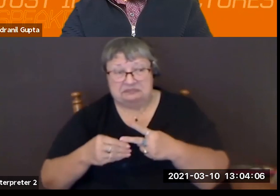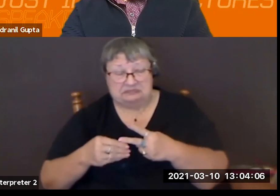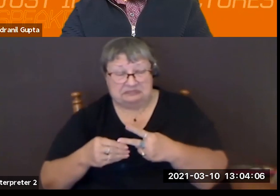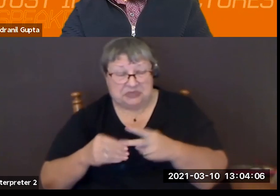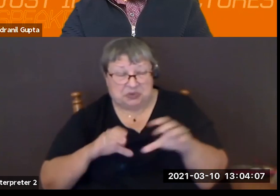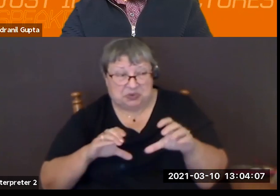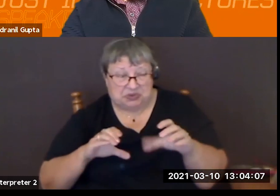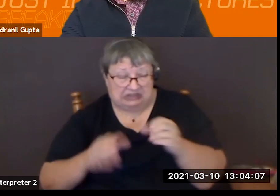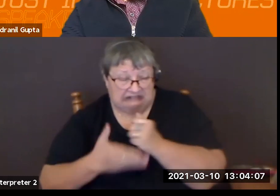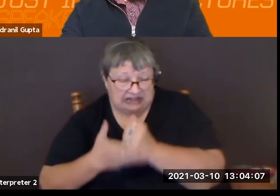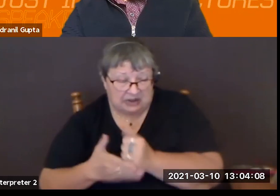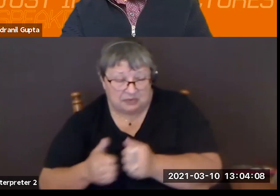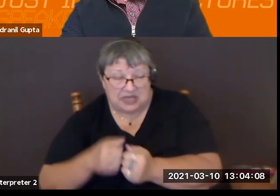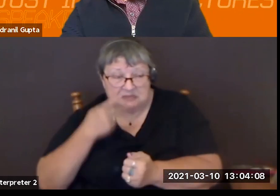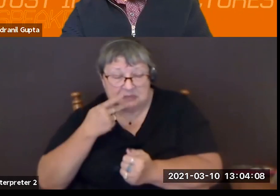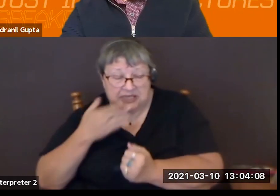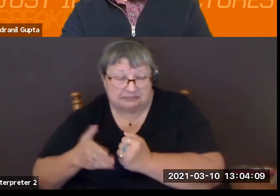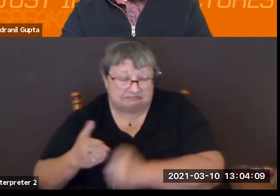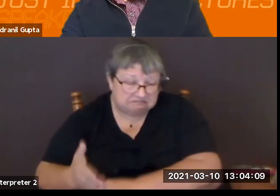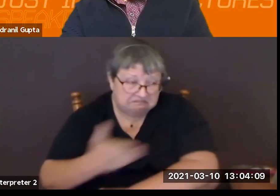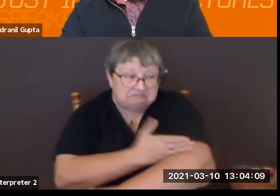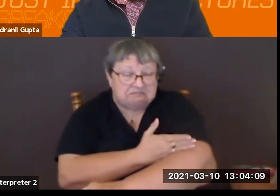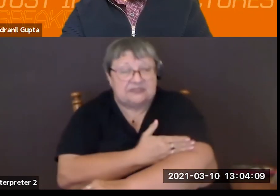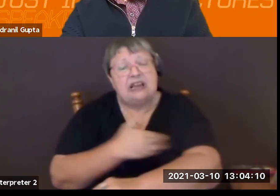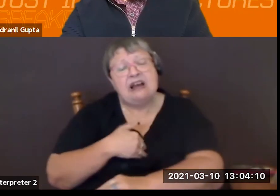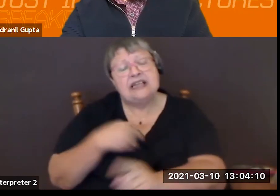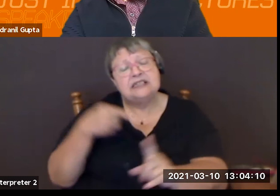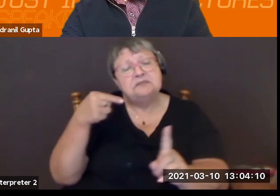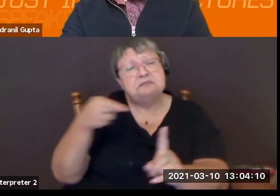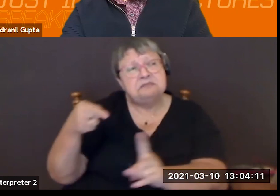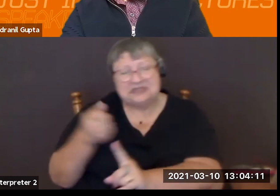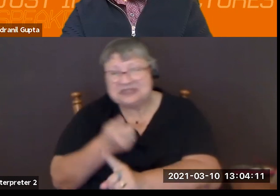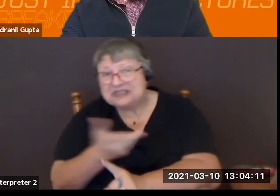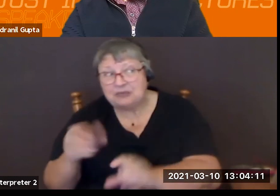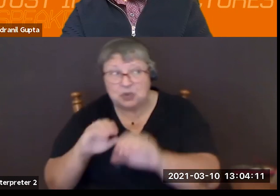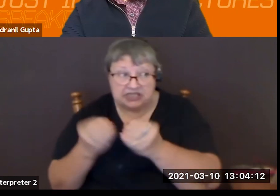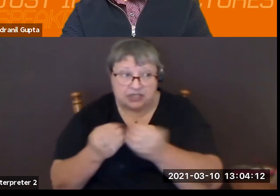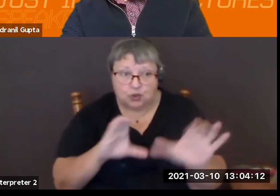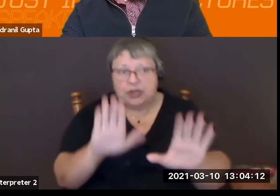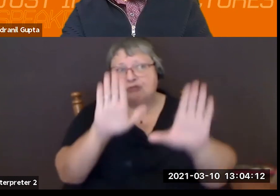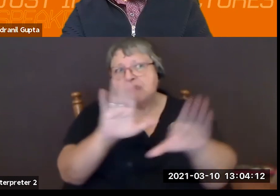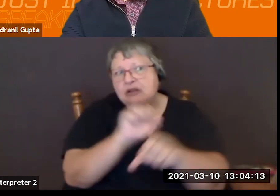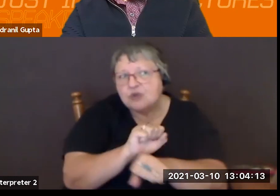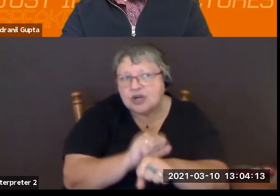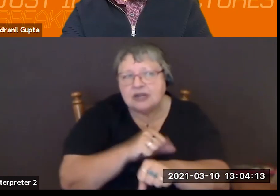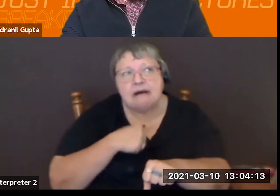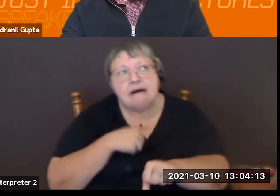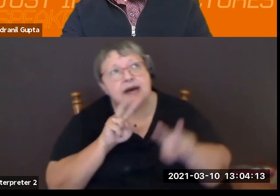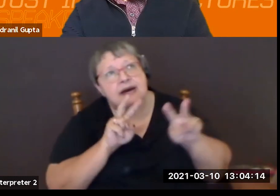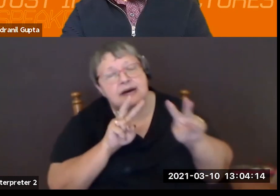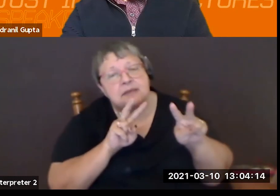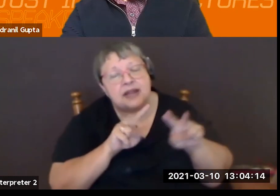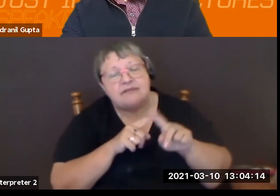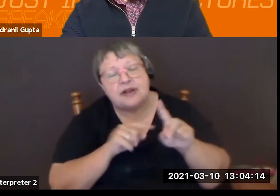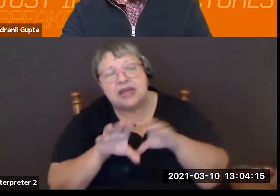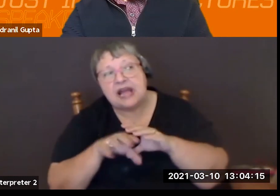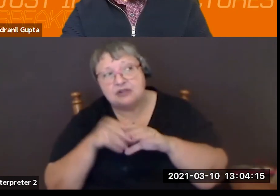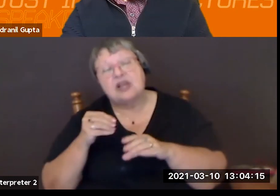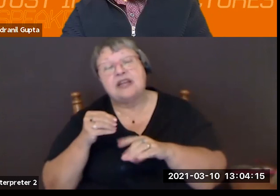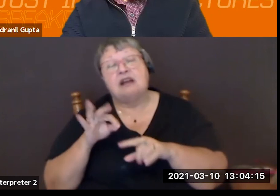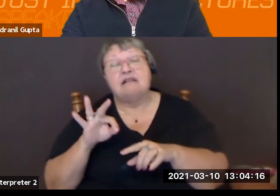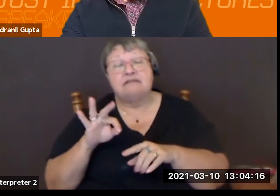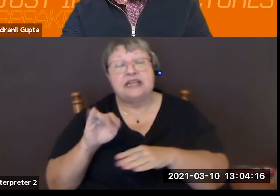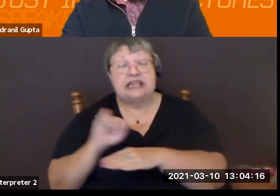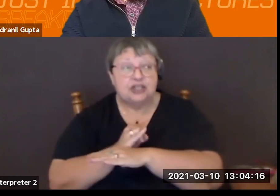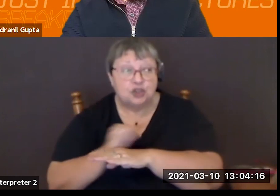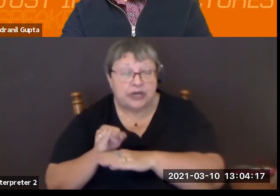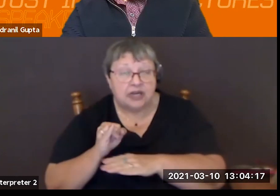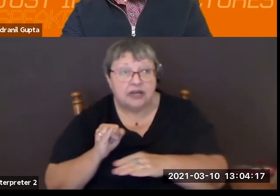The to do. I will I will point to a number of organizations who I think are doing great work, who I admire from the outside of industry.